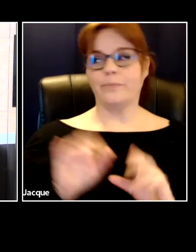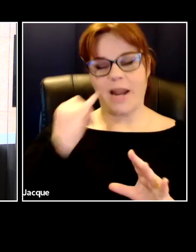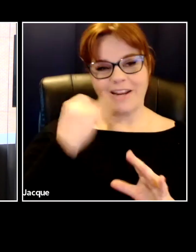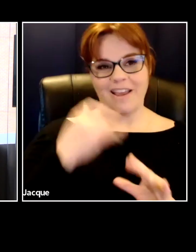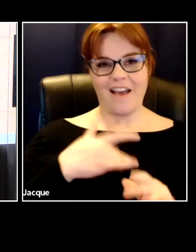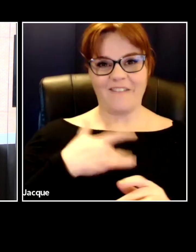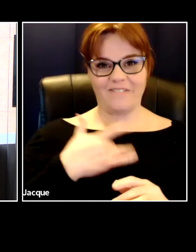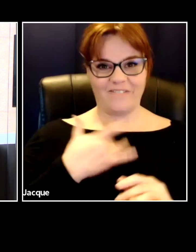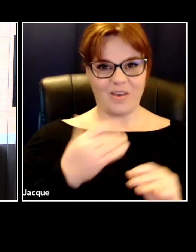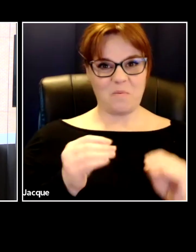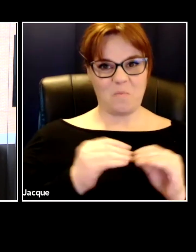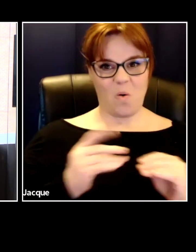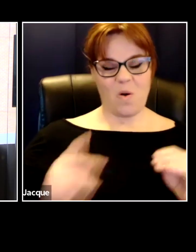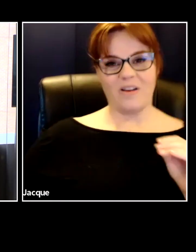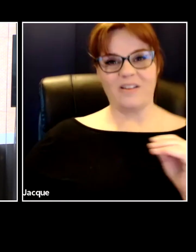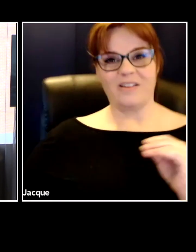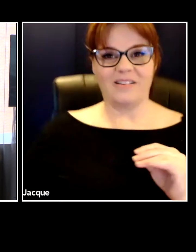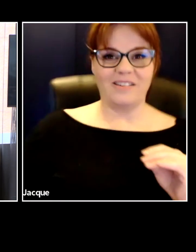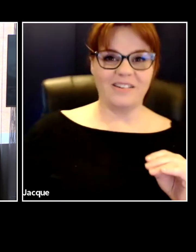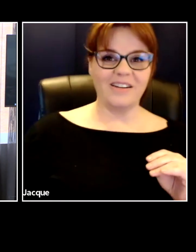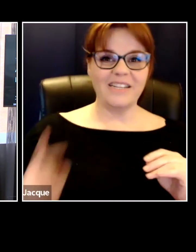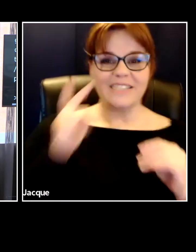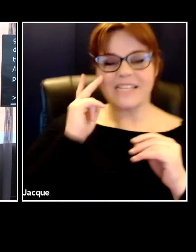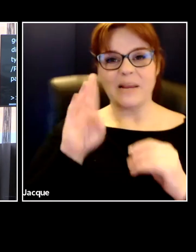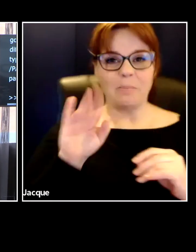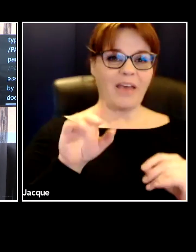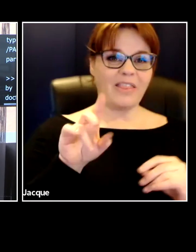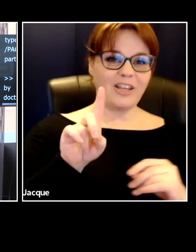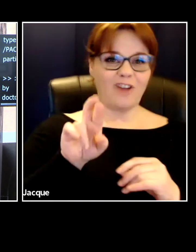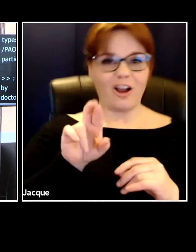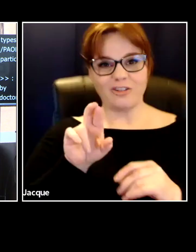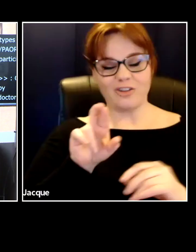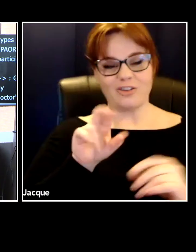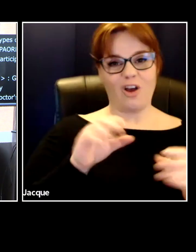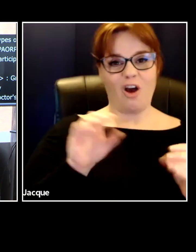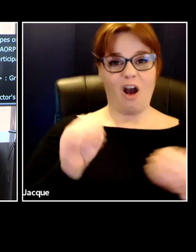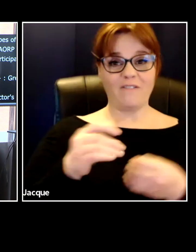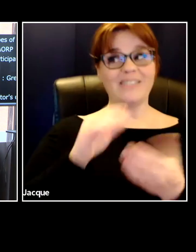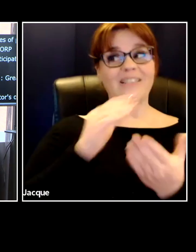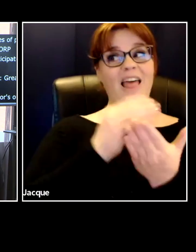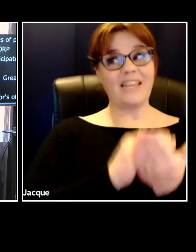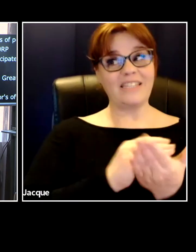be seen by a doctor's office that lists transit directions at all. Right. Um and not just nearest